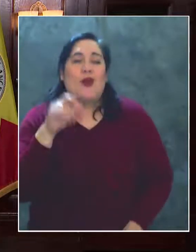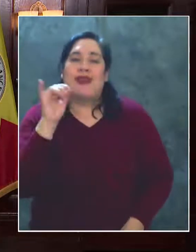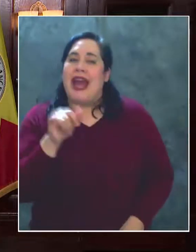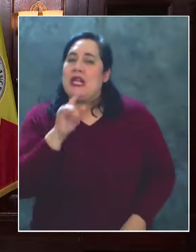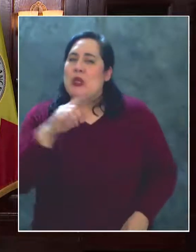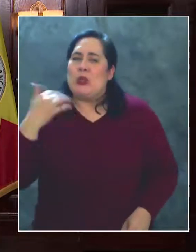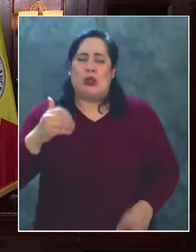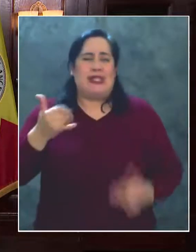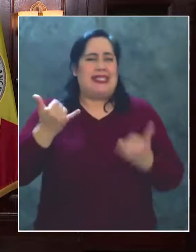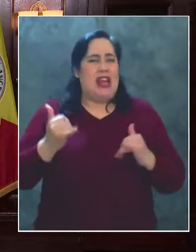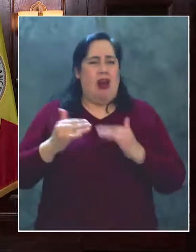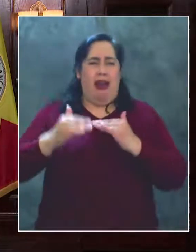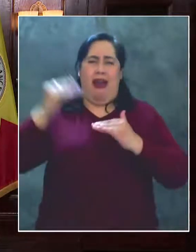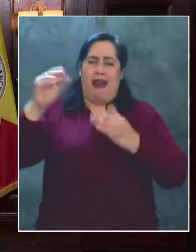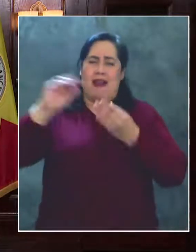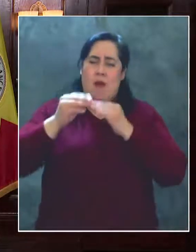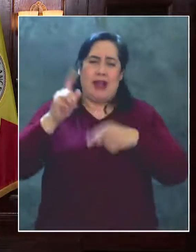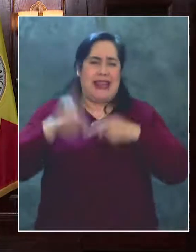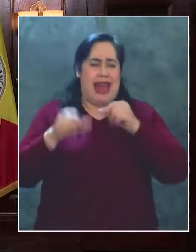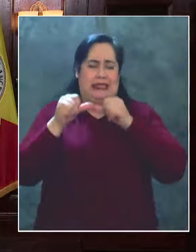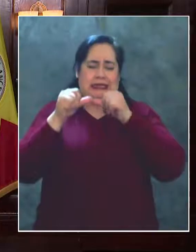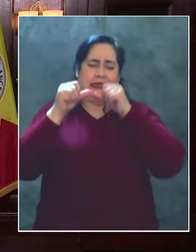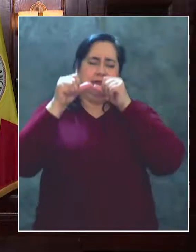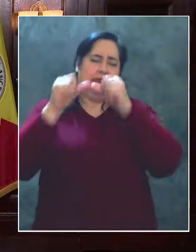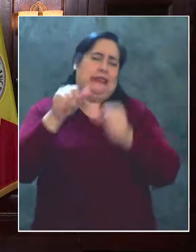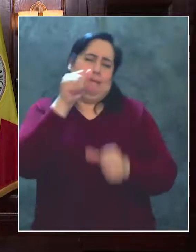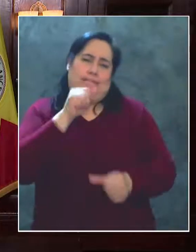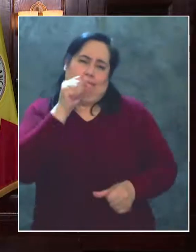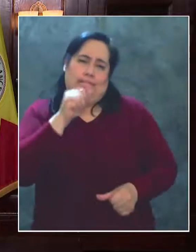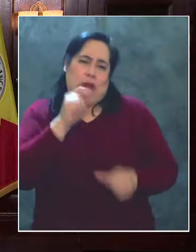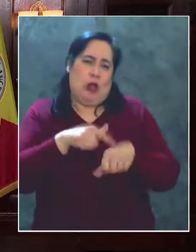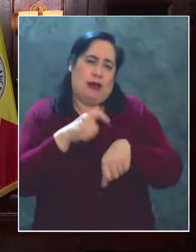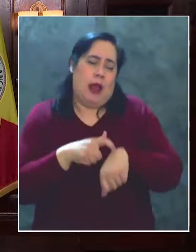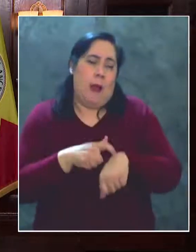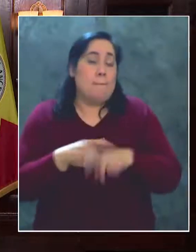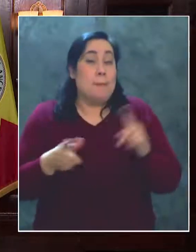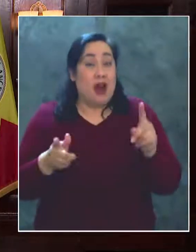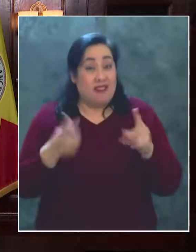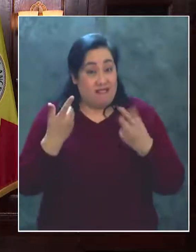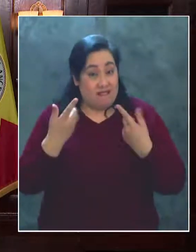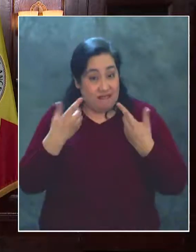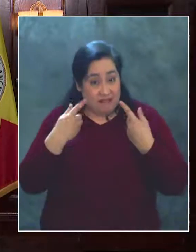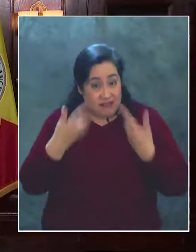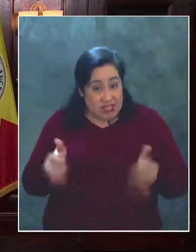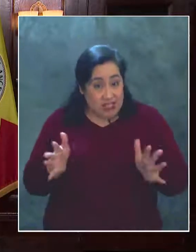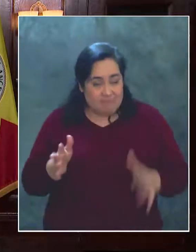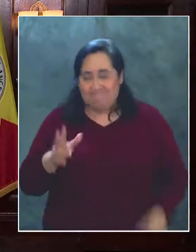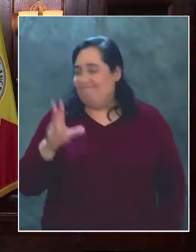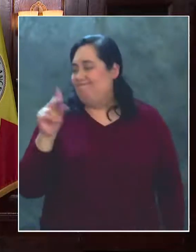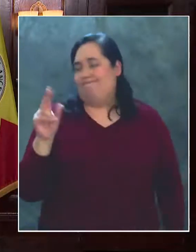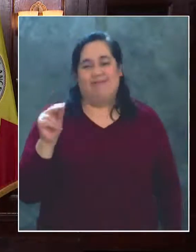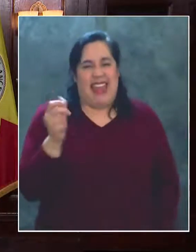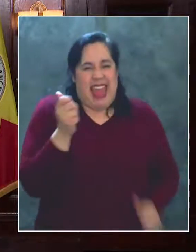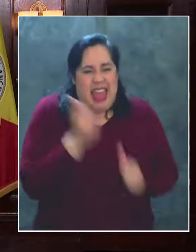BUT THIS PLATEAU IS TOO HIGH TO SUSTAIN. BUT WE'RE NOT EVEN CLOSE DO TO BE OUT OF THE WOODS. EVERY ONE OF THE NUMBERS IS